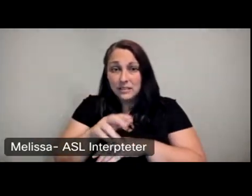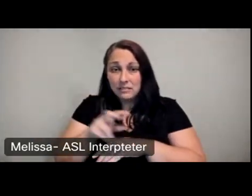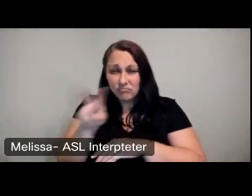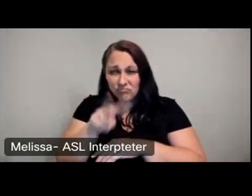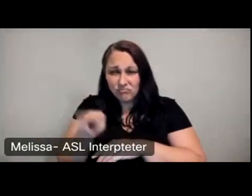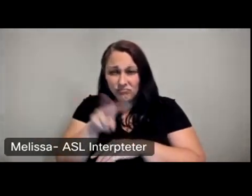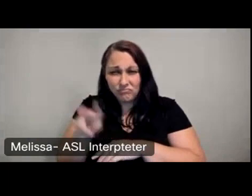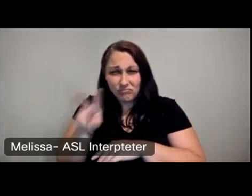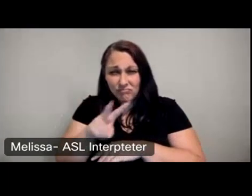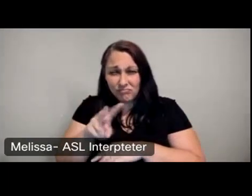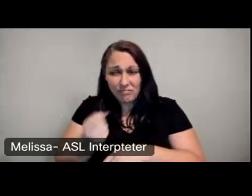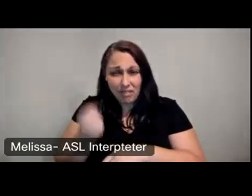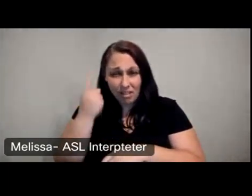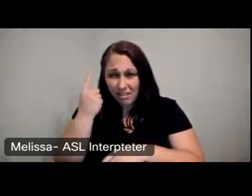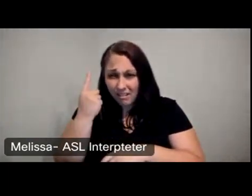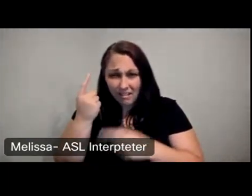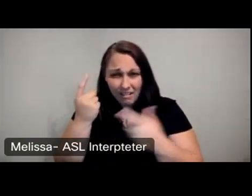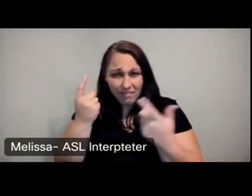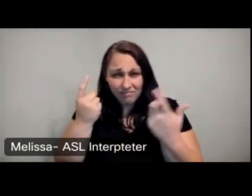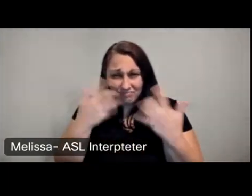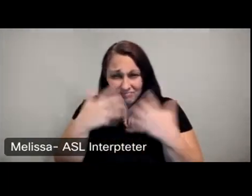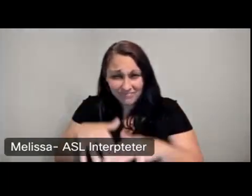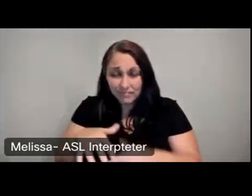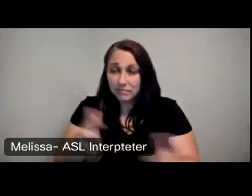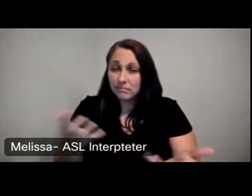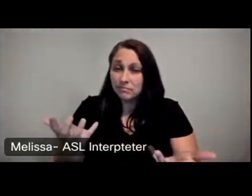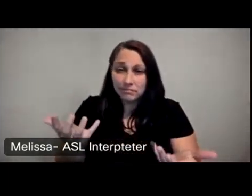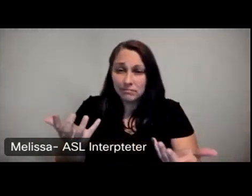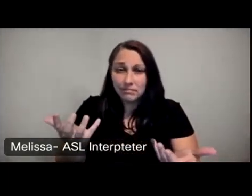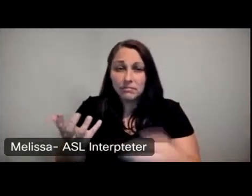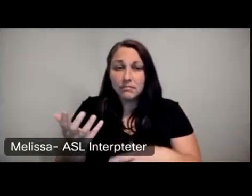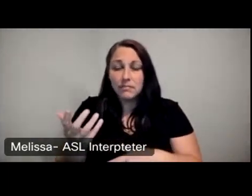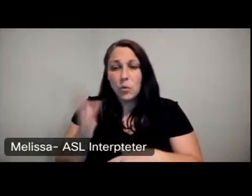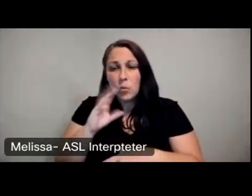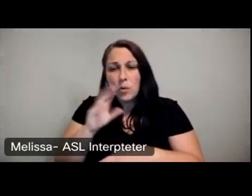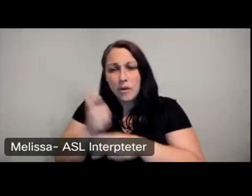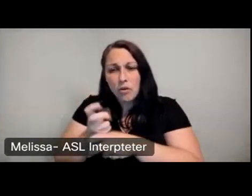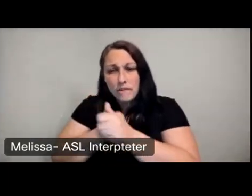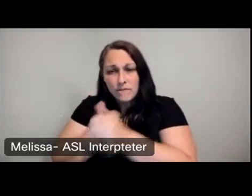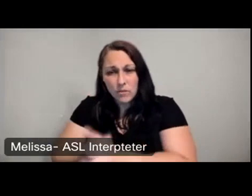and just in general observation um I want to underscore what